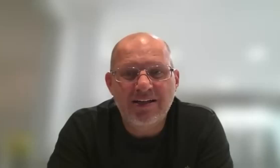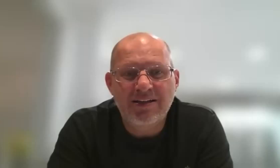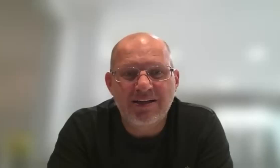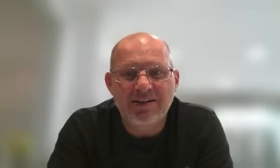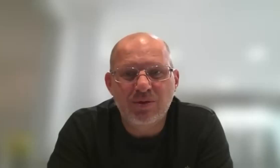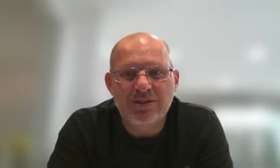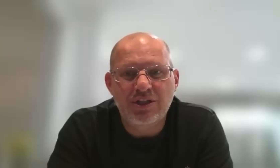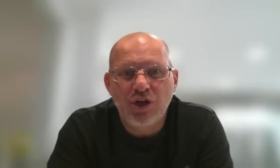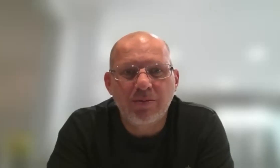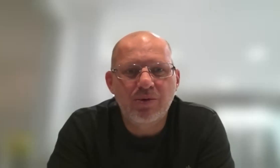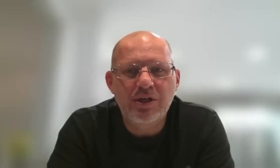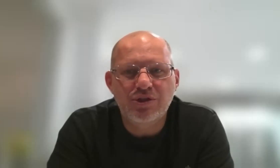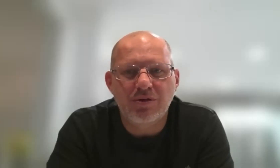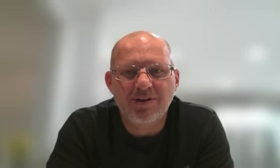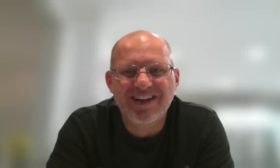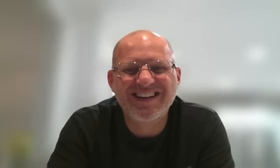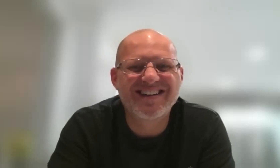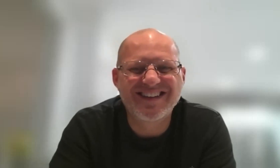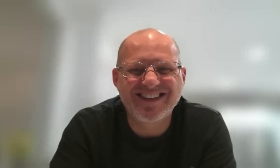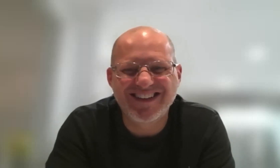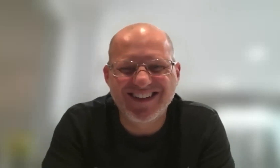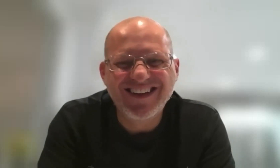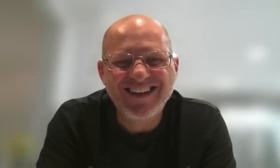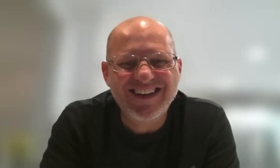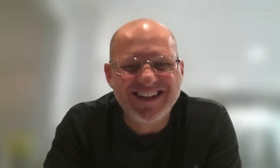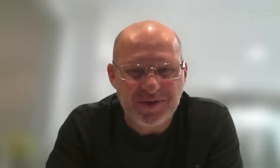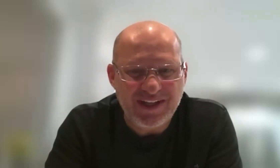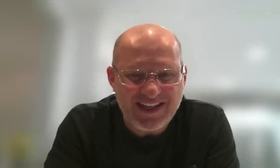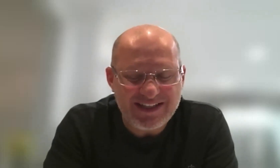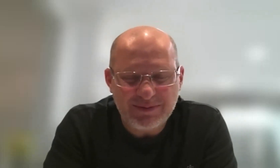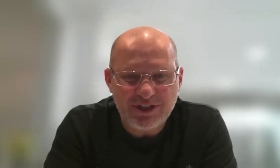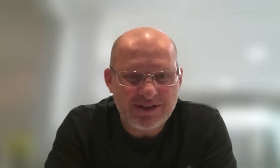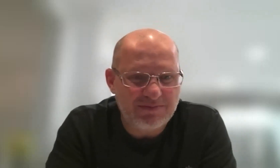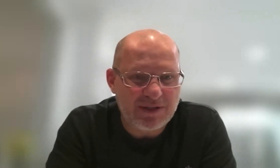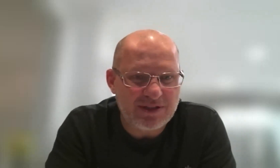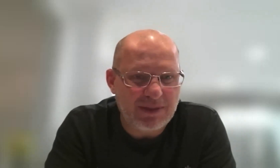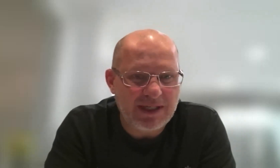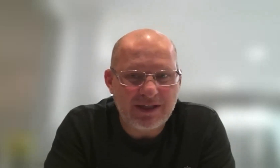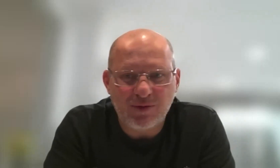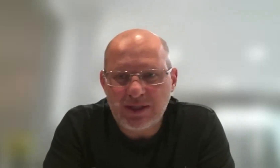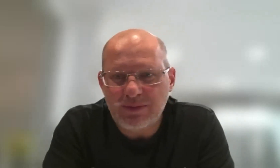Ryan: I would say Joe but we know Joe. So in that case, let me just pick somebody randomly.